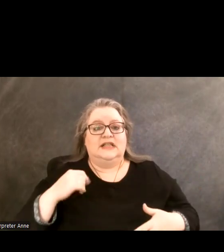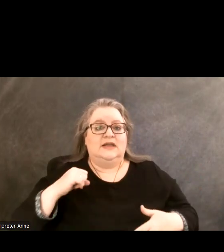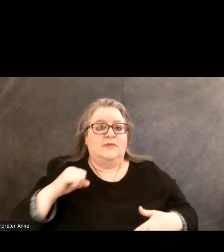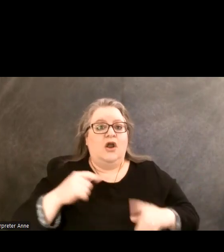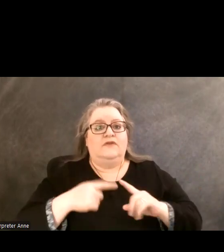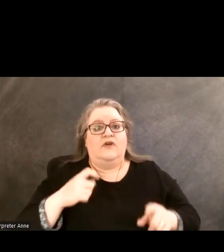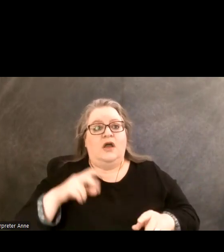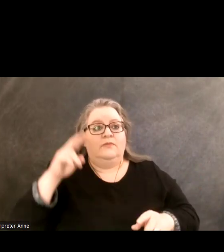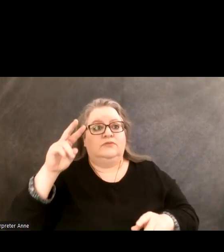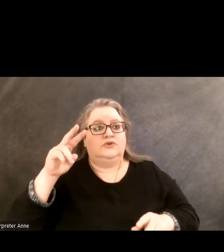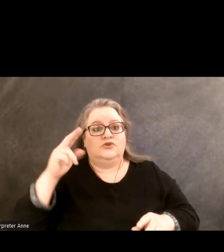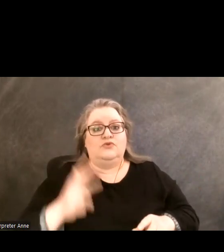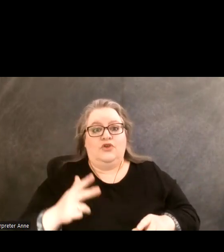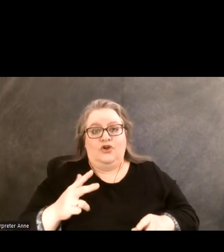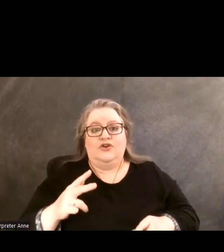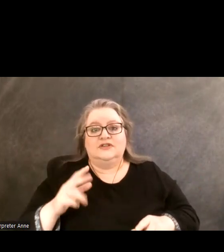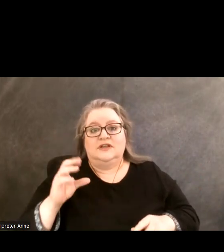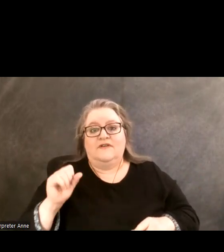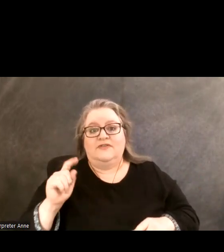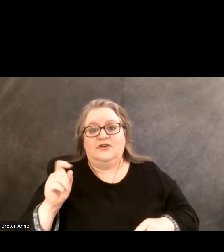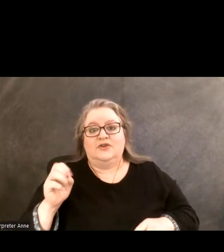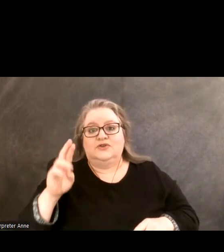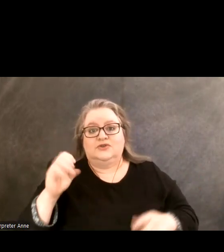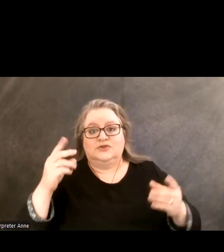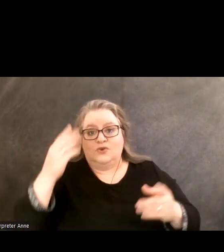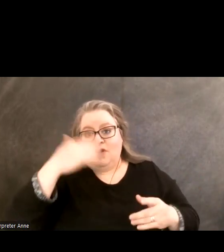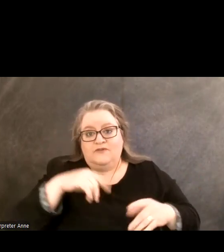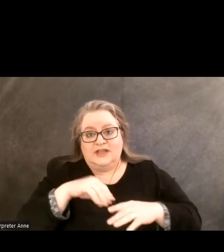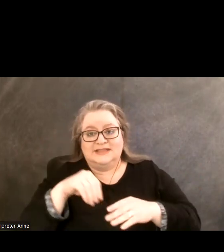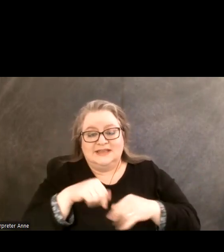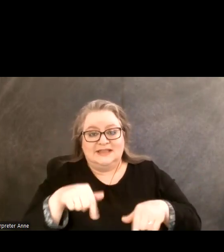storefronts in this city so the places where people go and get